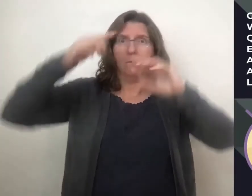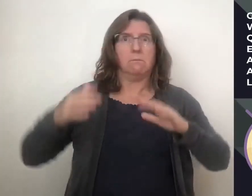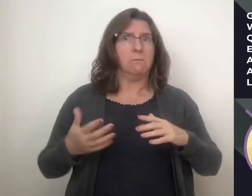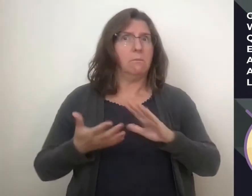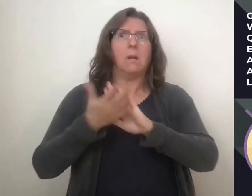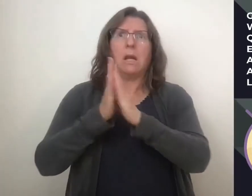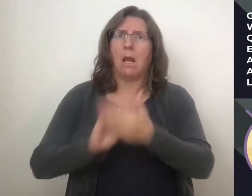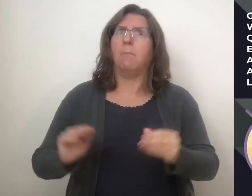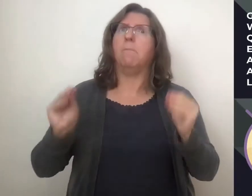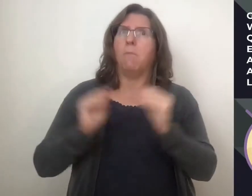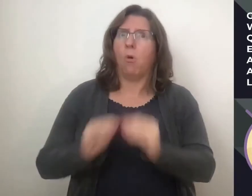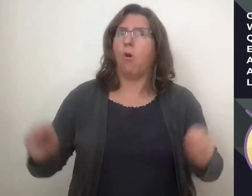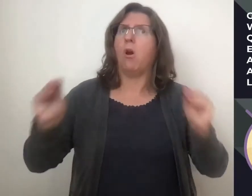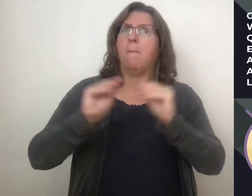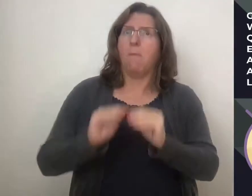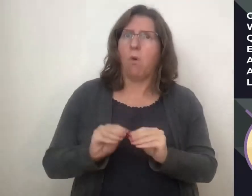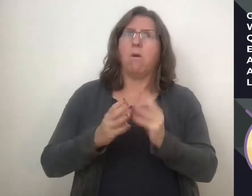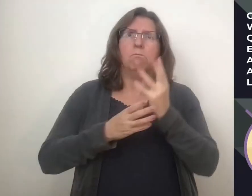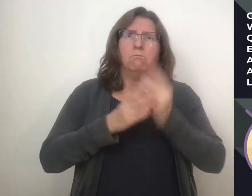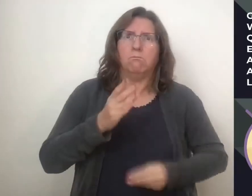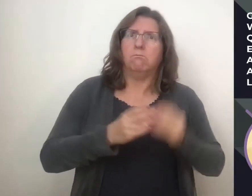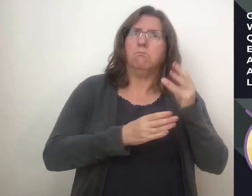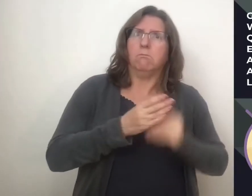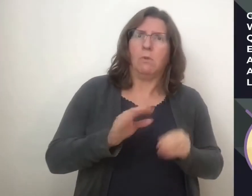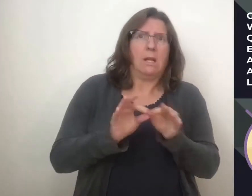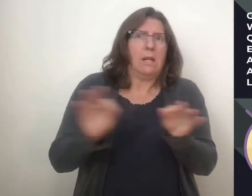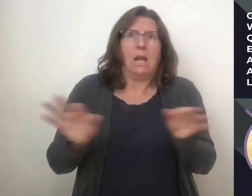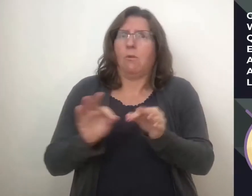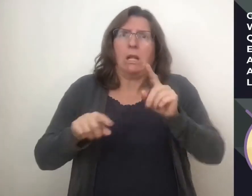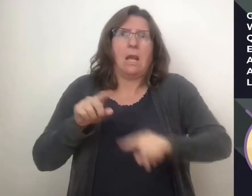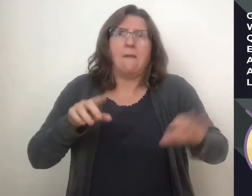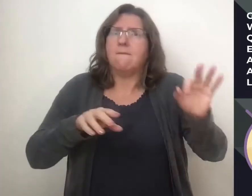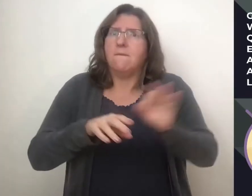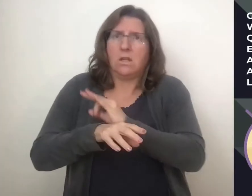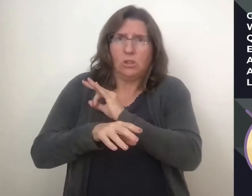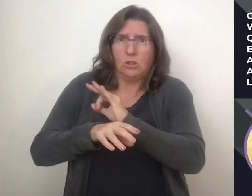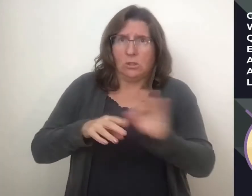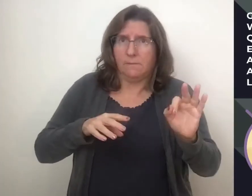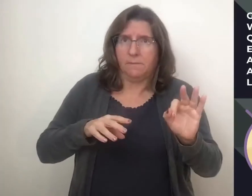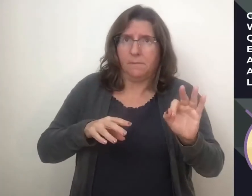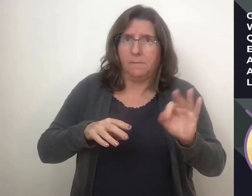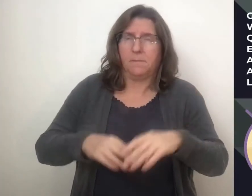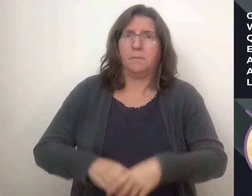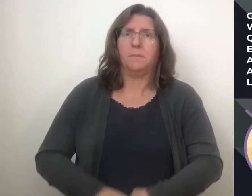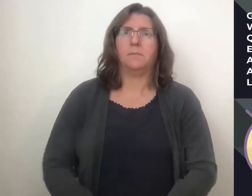The language areas of the brain cannot process the inferior input, and brain functions diminish.